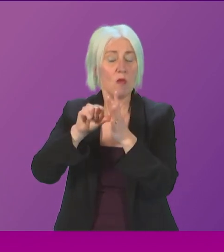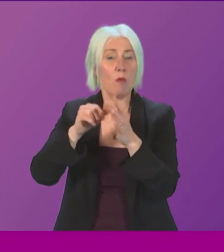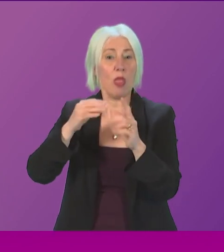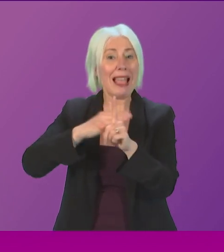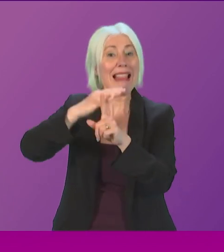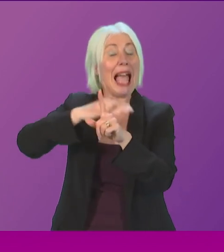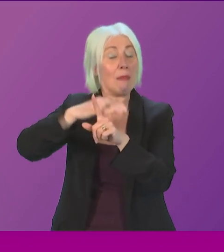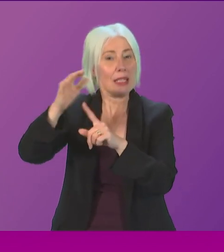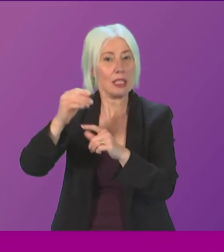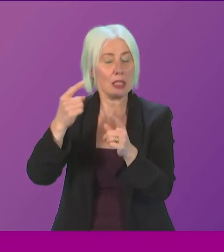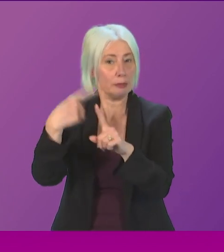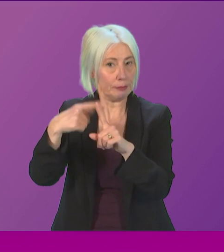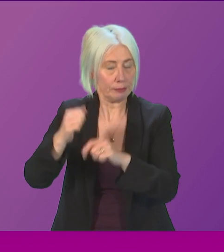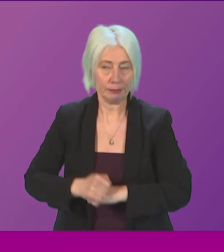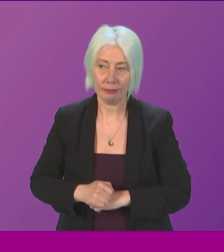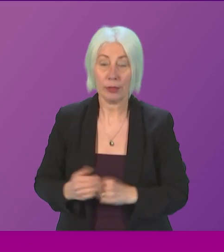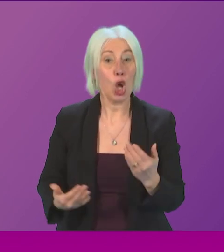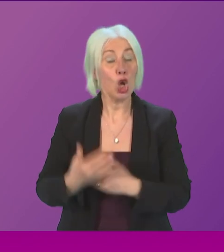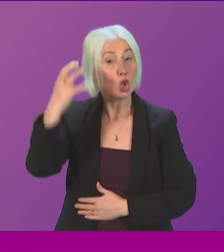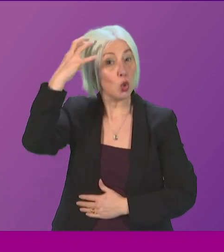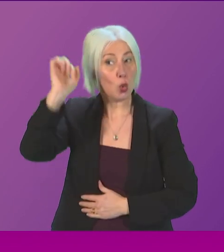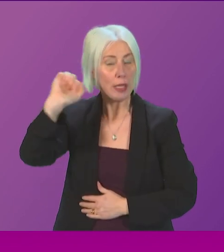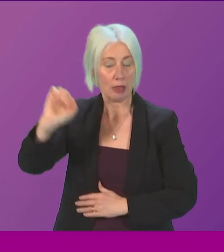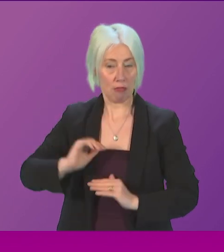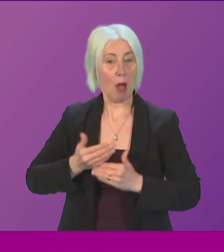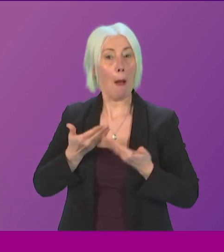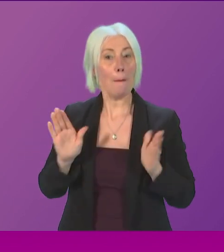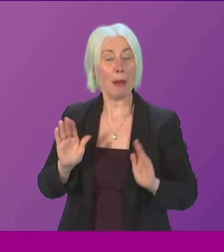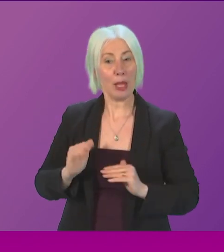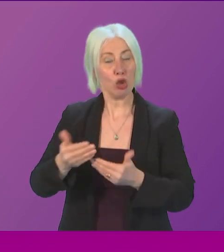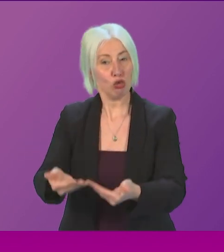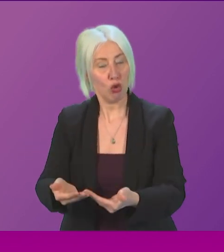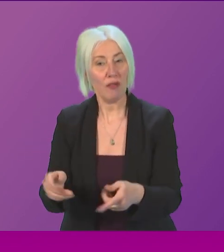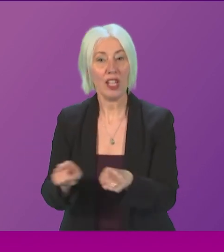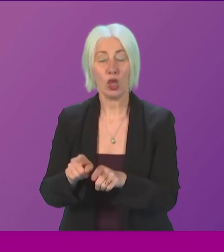Our new Queen is also known for her public service, and Her Majesty has done extremely